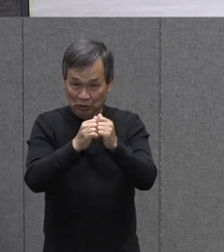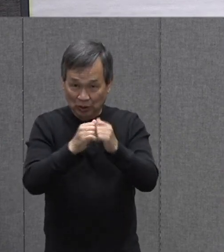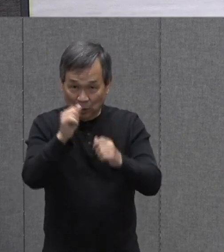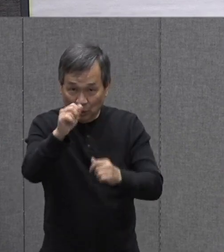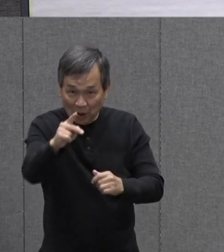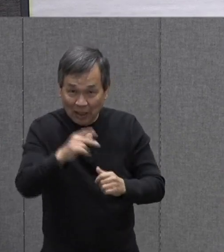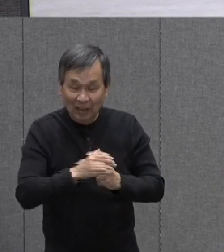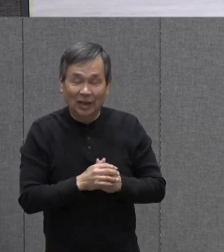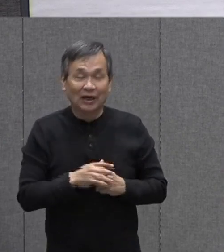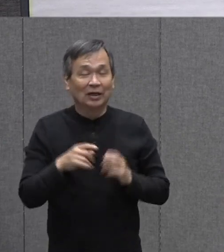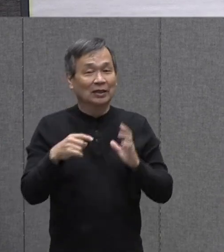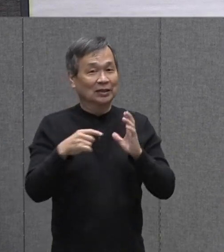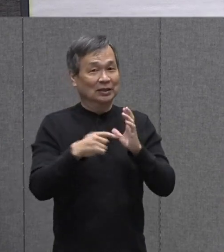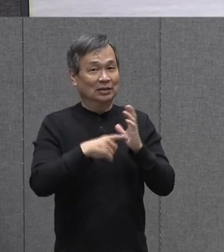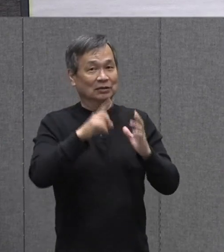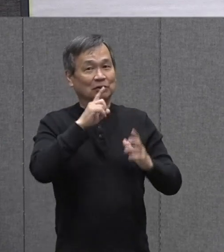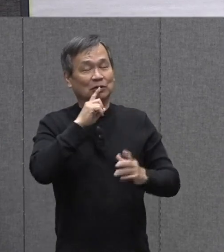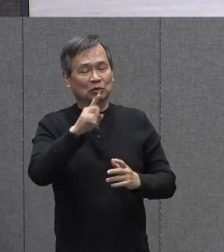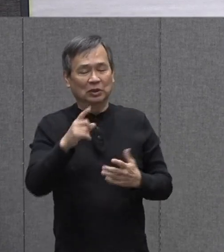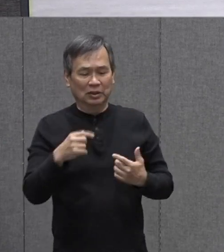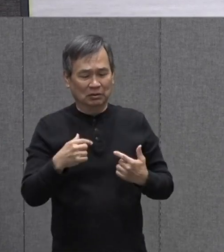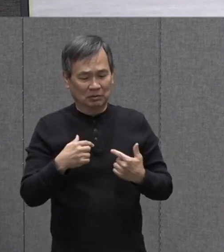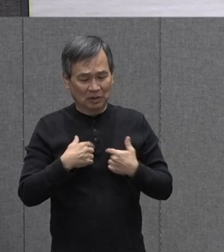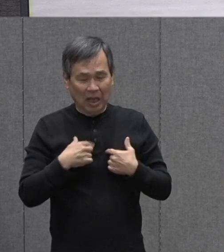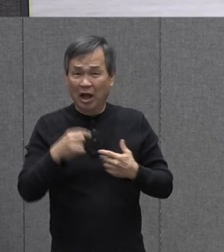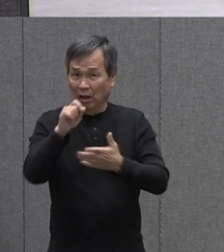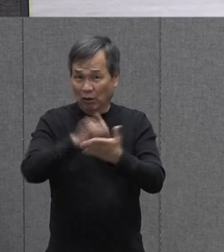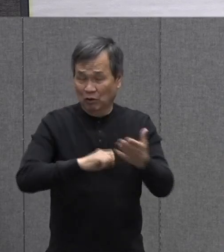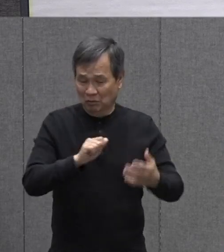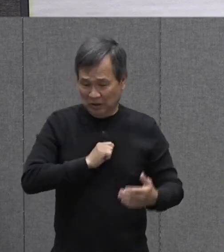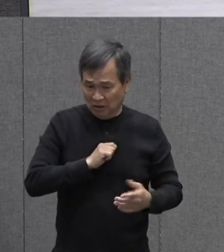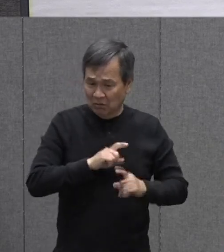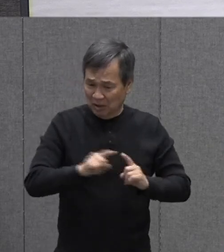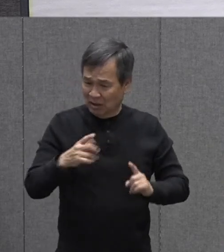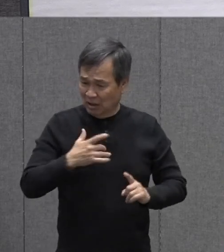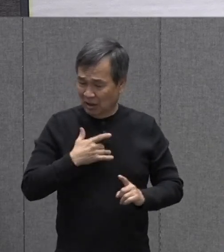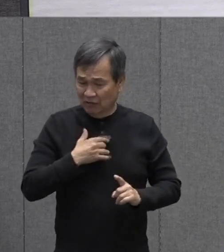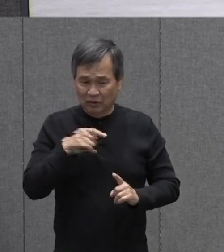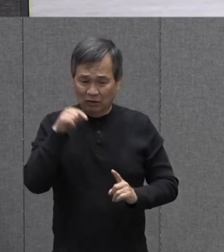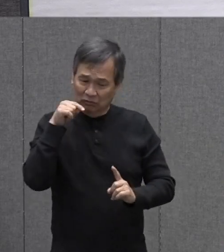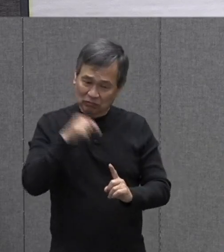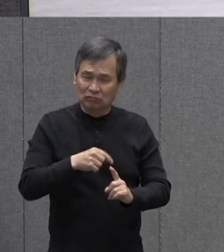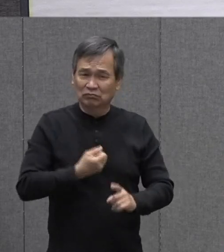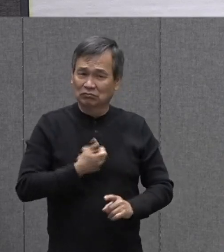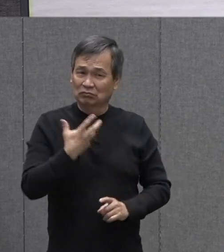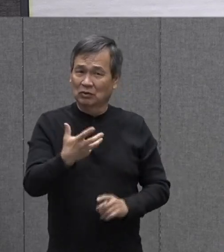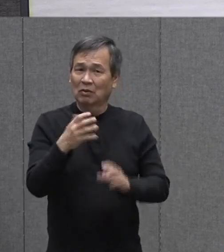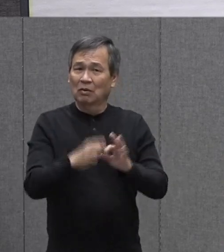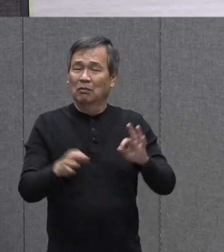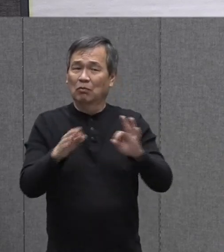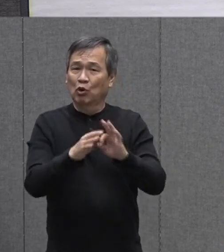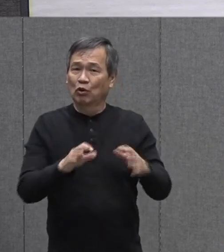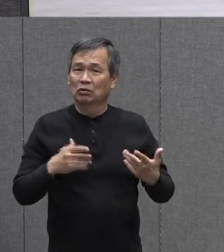it's special to all people, and all creatures of the Earth. I loved playing 20 questions with Miss Q